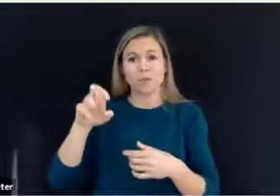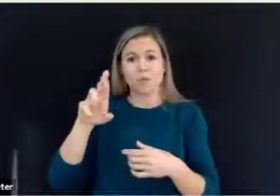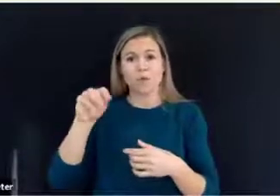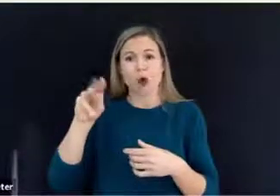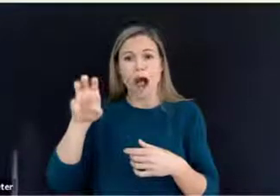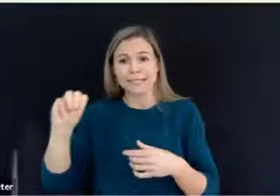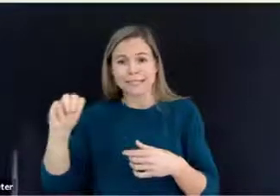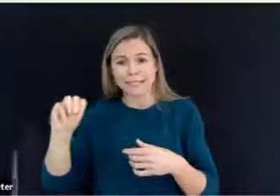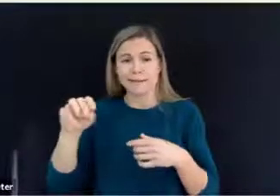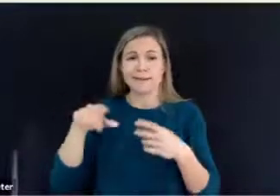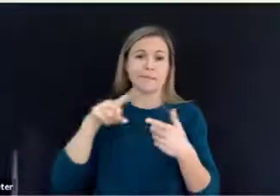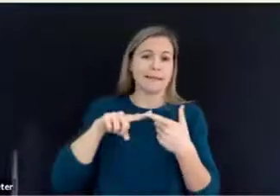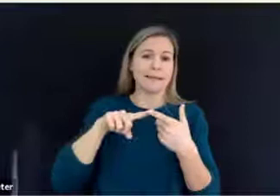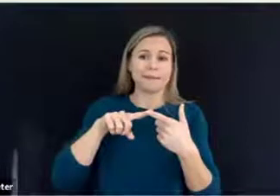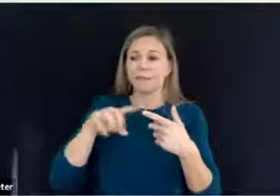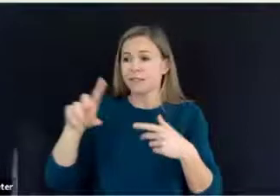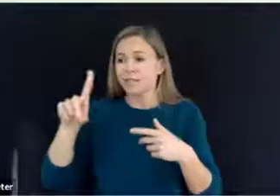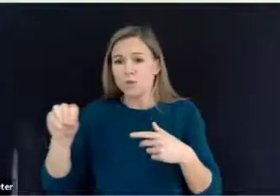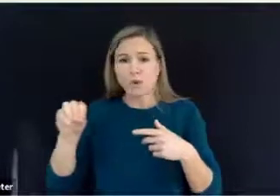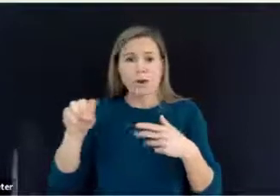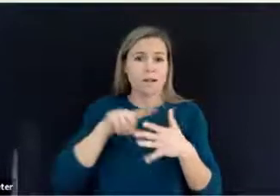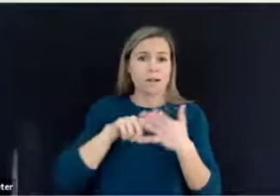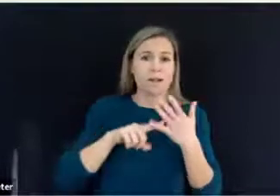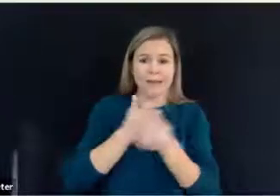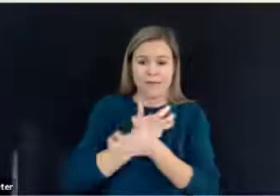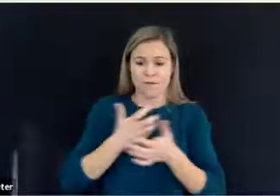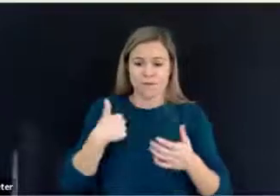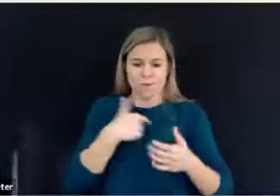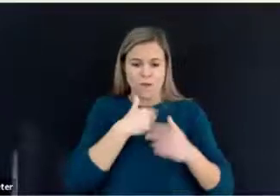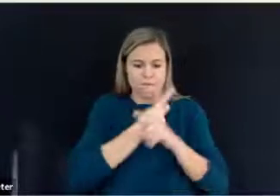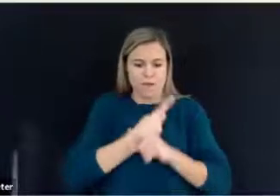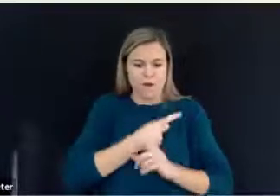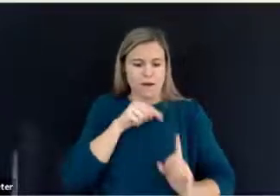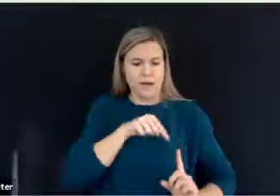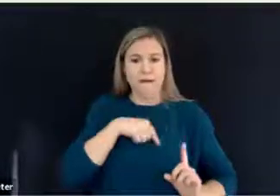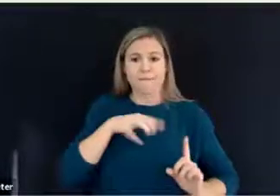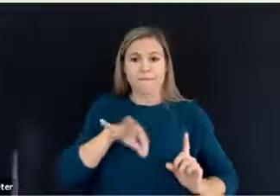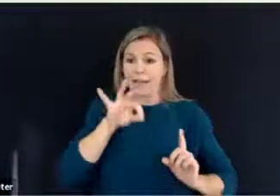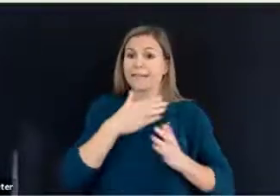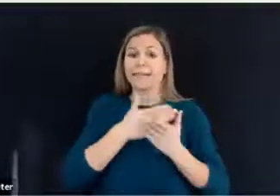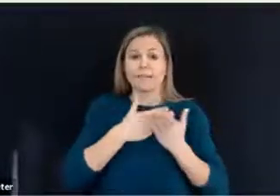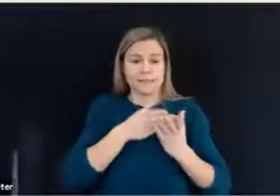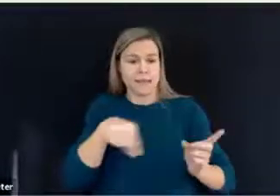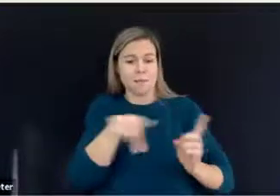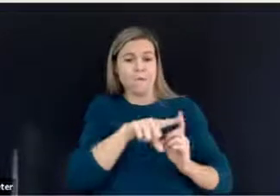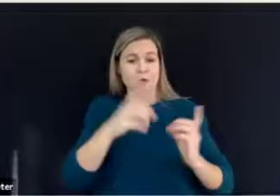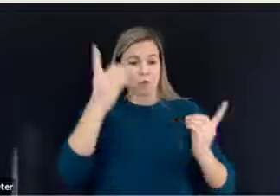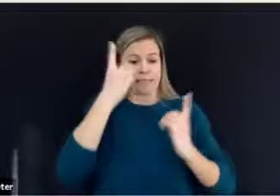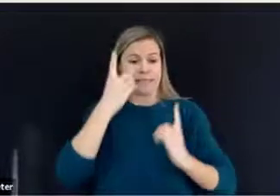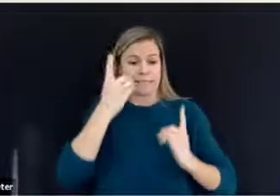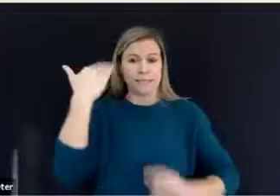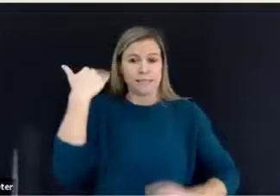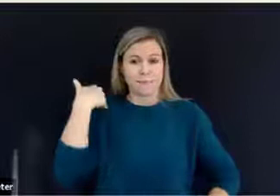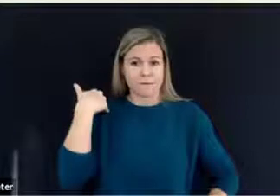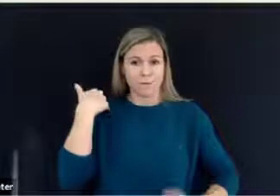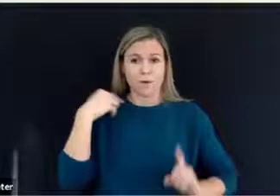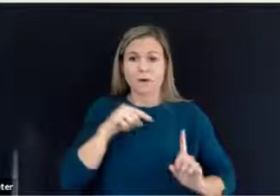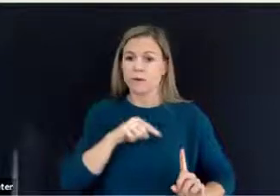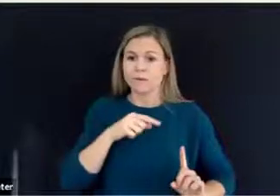we're finding that there are actually some diseases that did not have a genetic